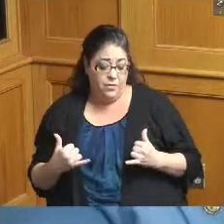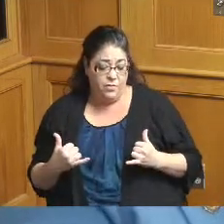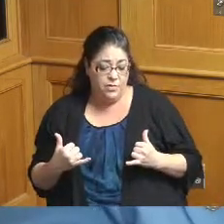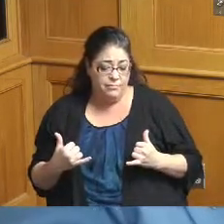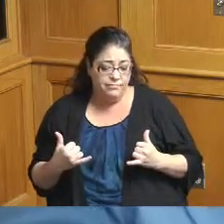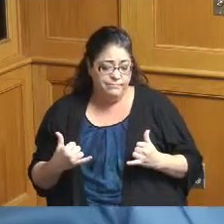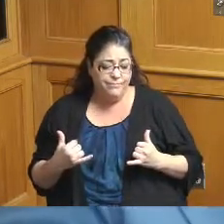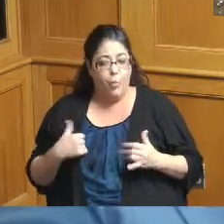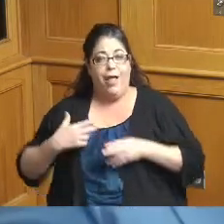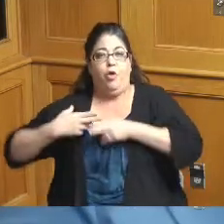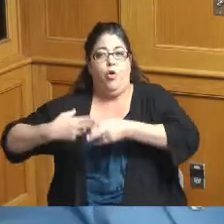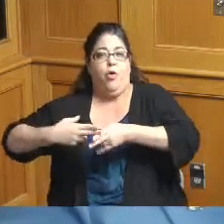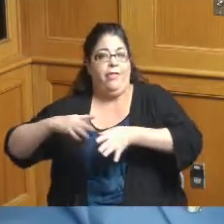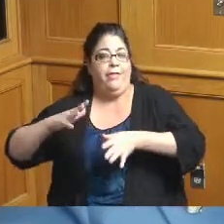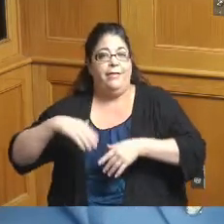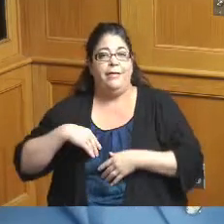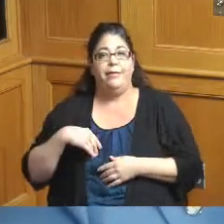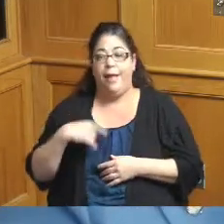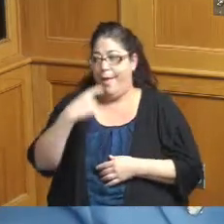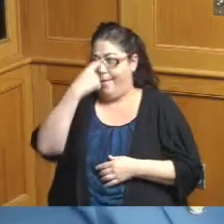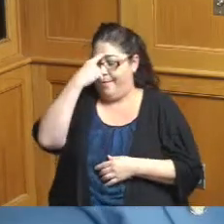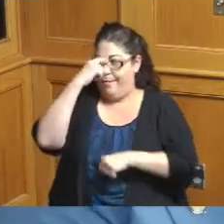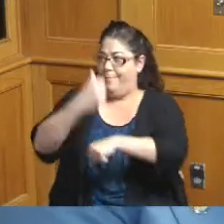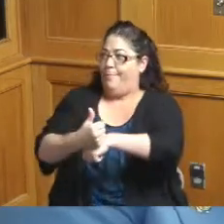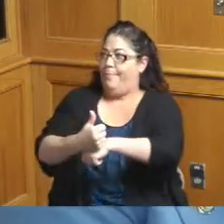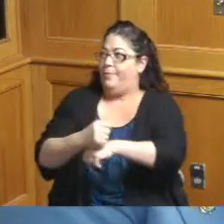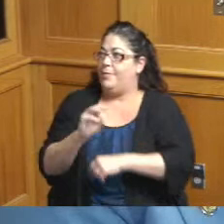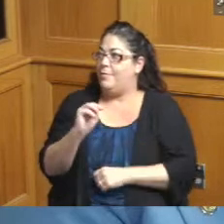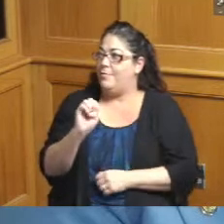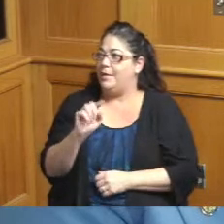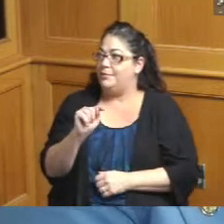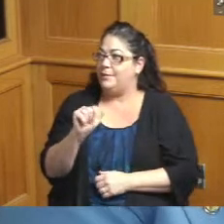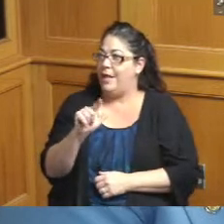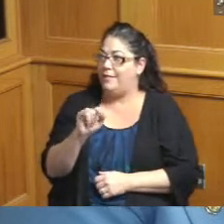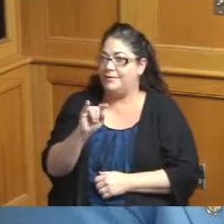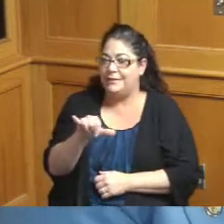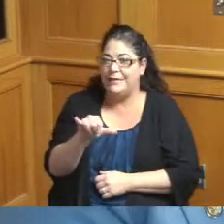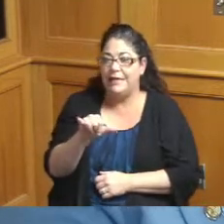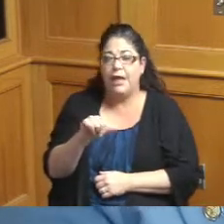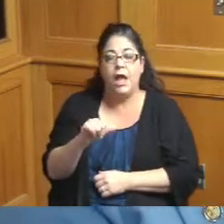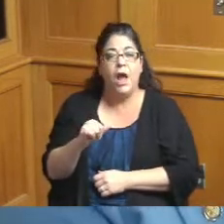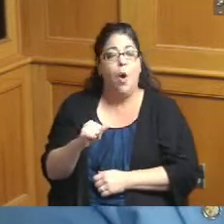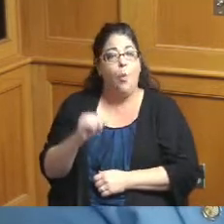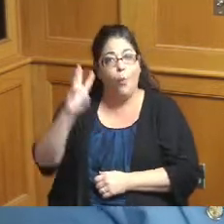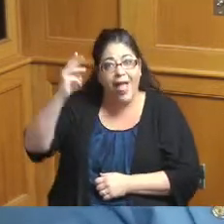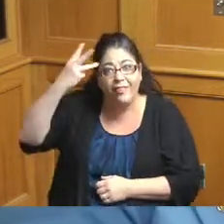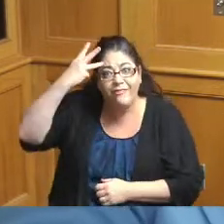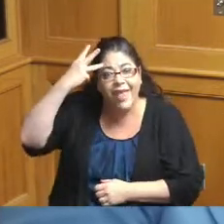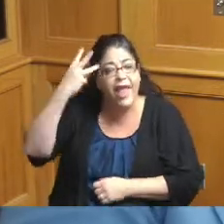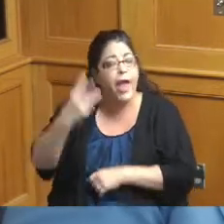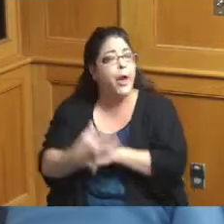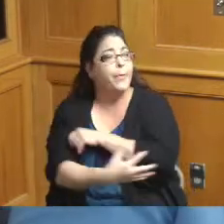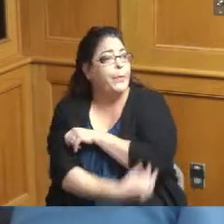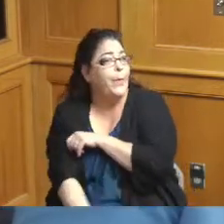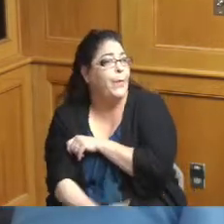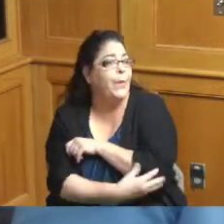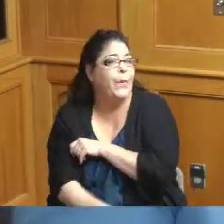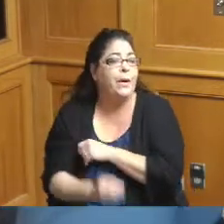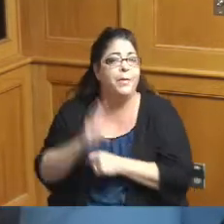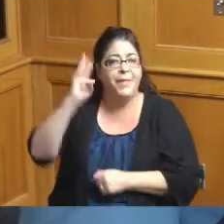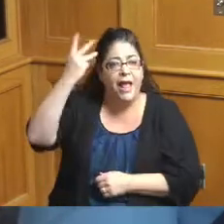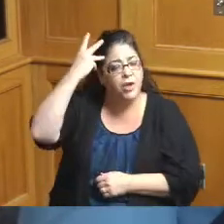what I call a mentality I don't want the welfare mentality I want to move to a a consumer services